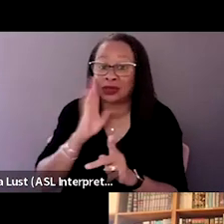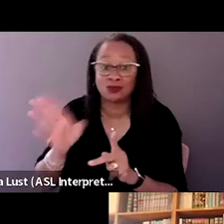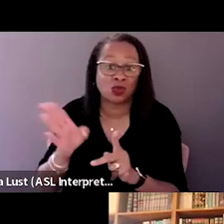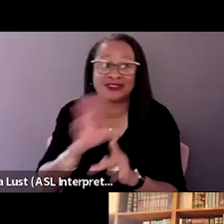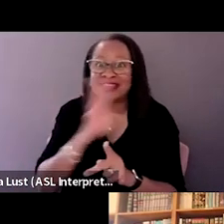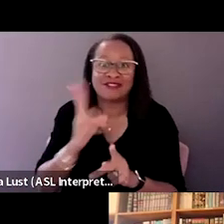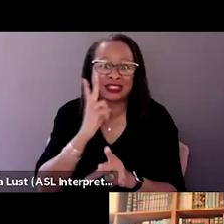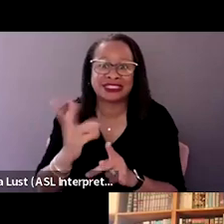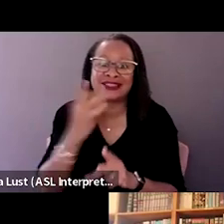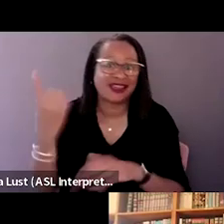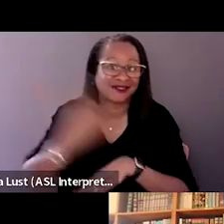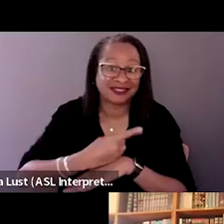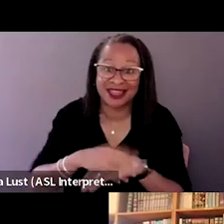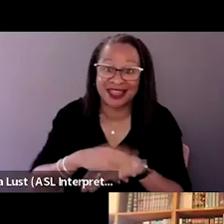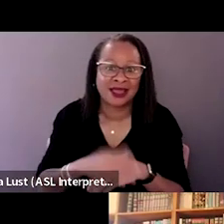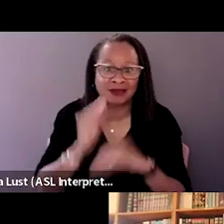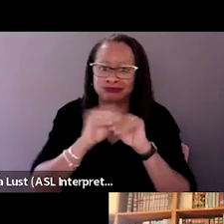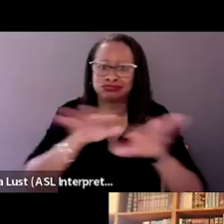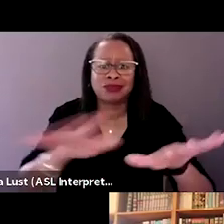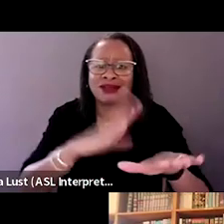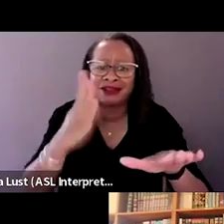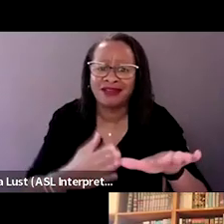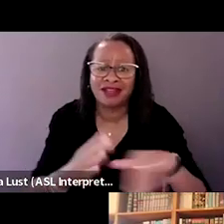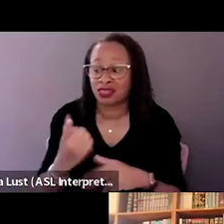The only place for that kind of documentaries are festivals,